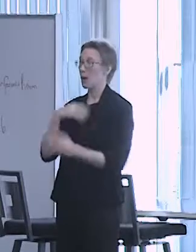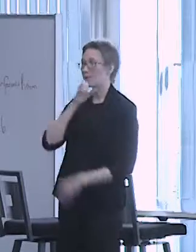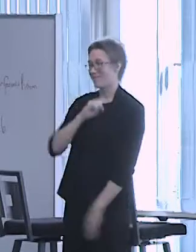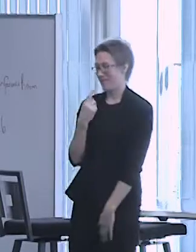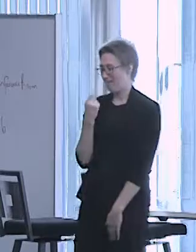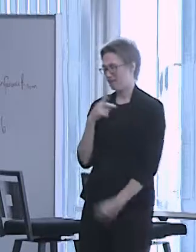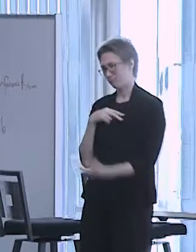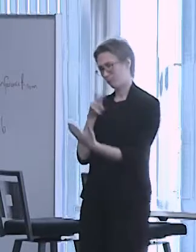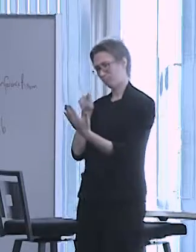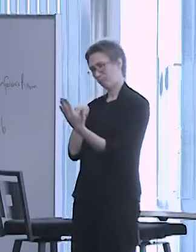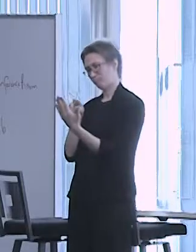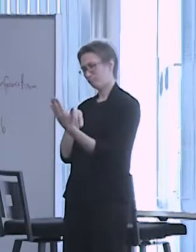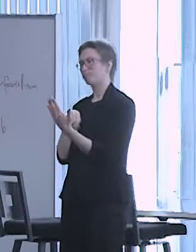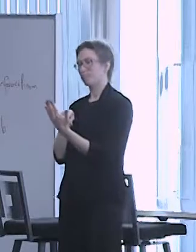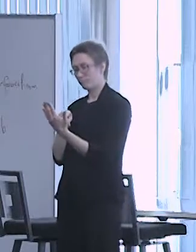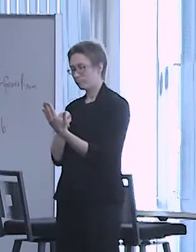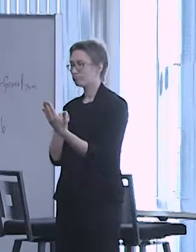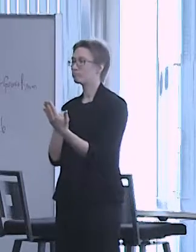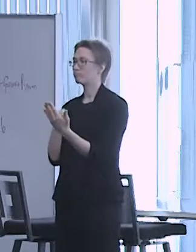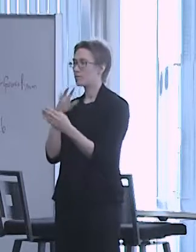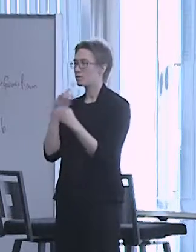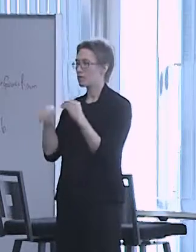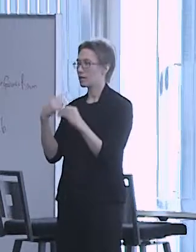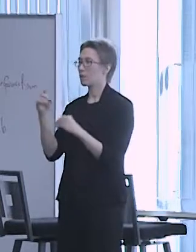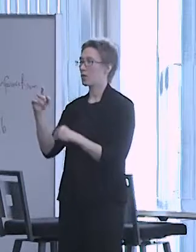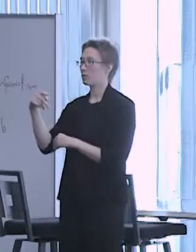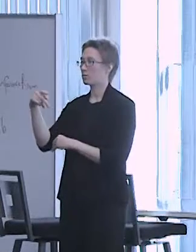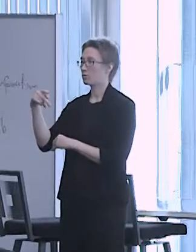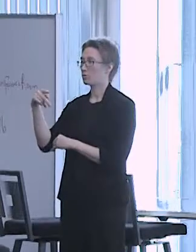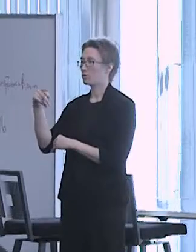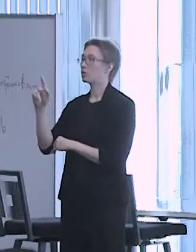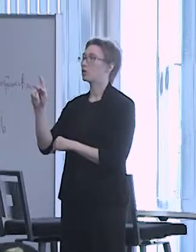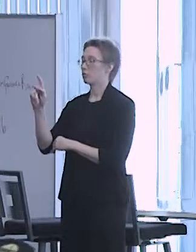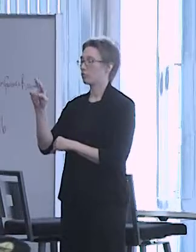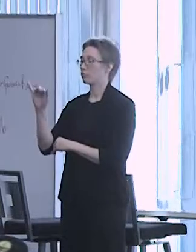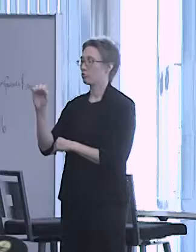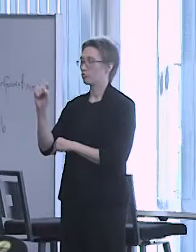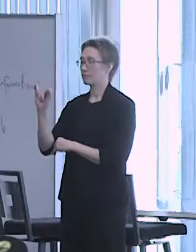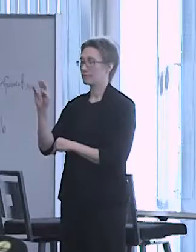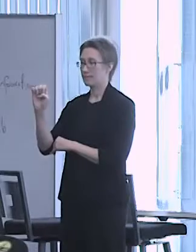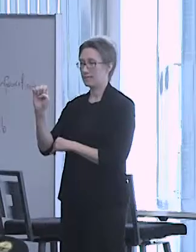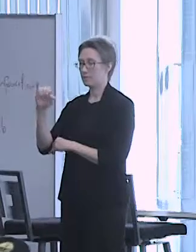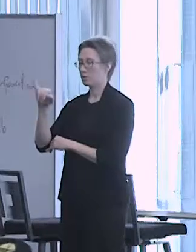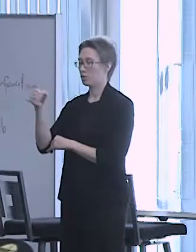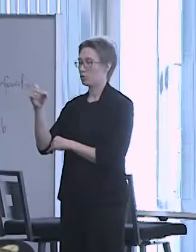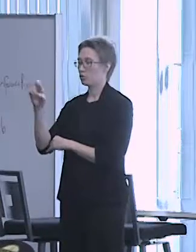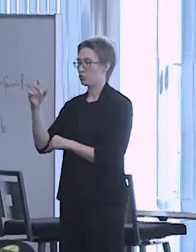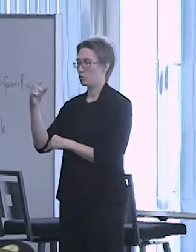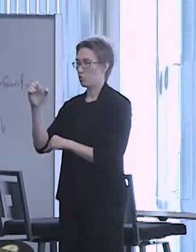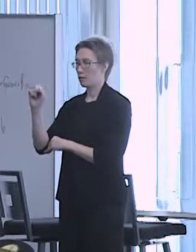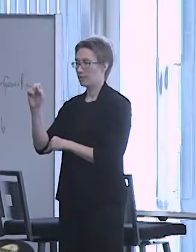and it was talking about Christine Jorgensen, who was one of the first out trans women in the U.S., after World War II.